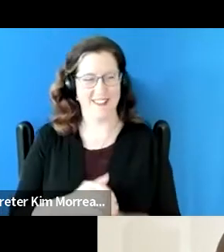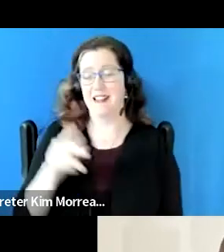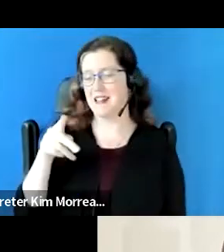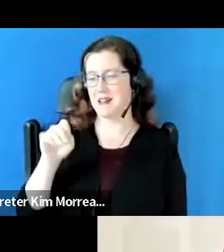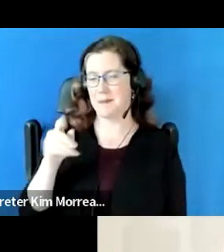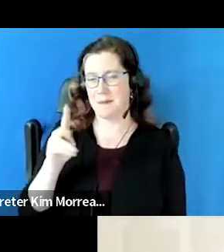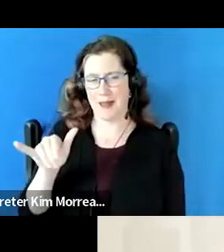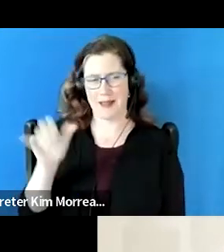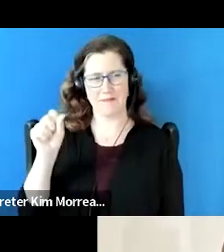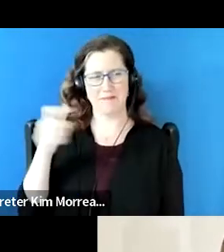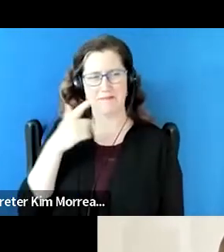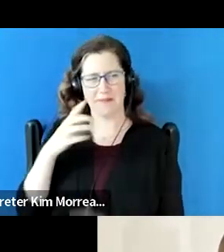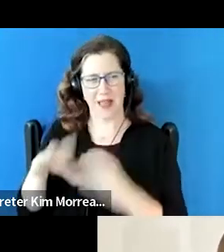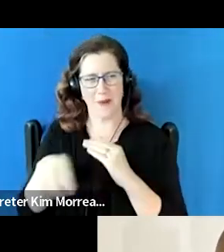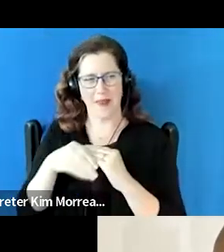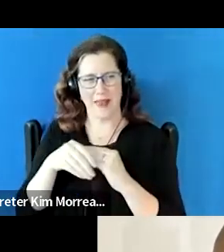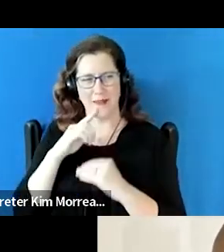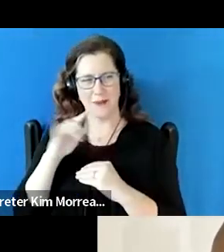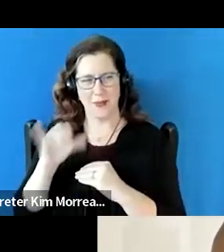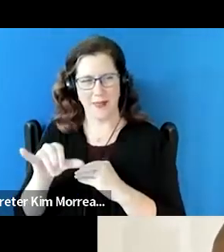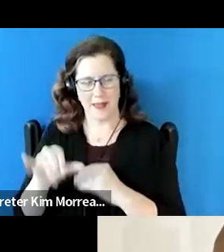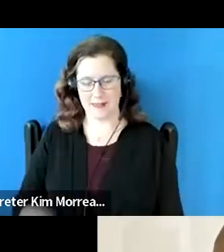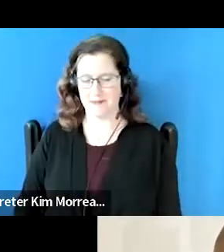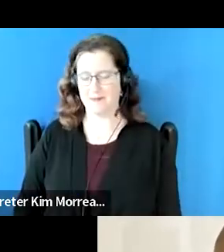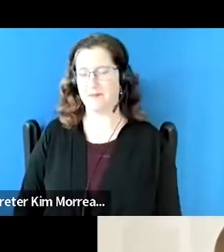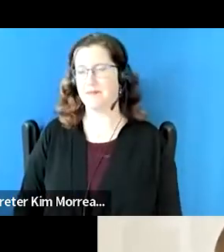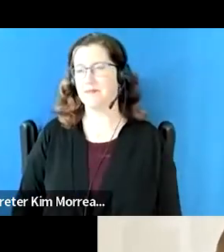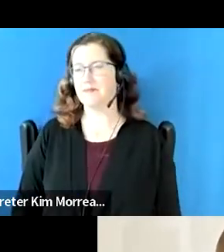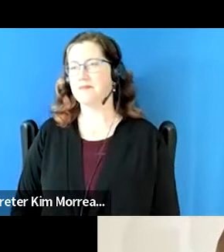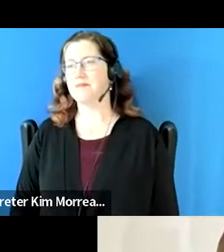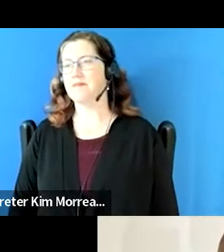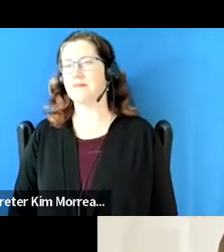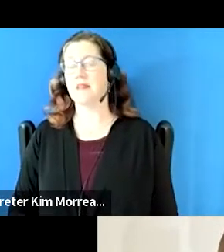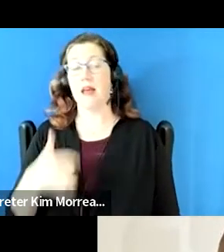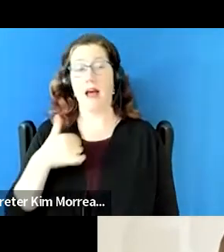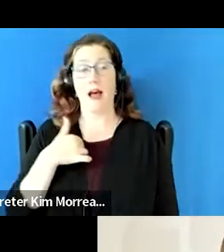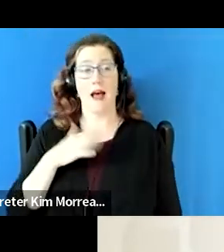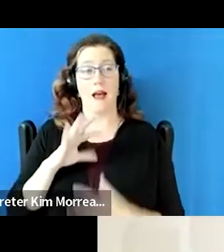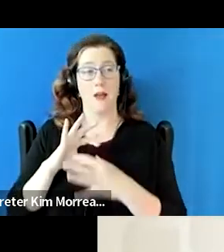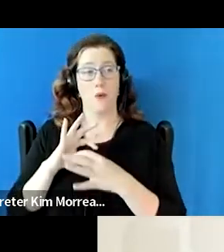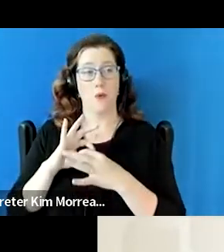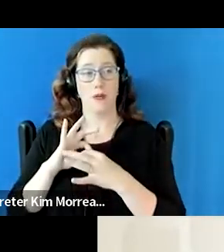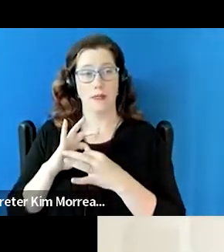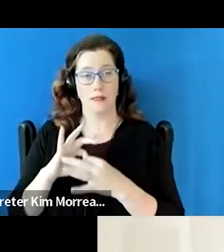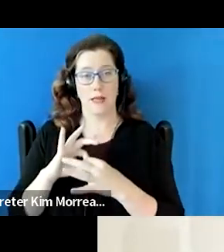And I'll jump off on that. I found that I was connecting more in between